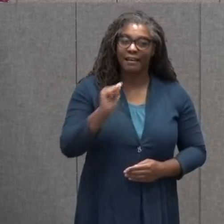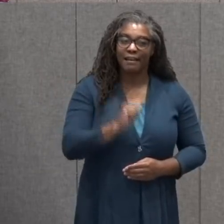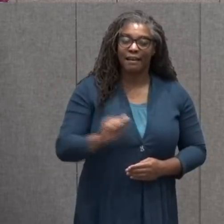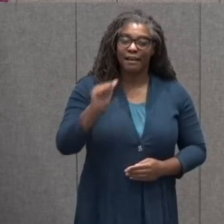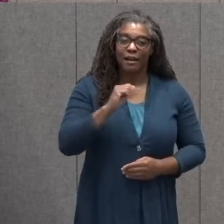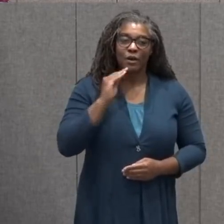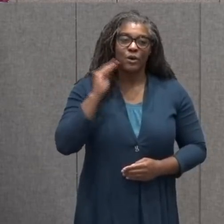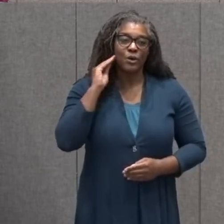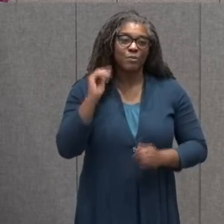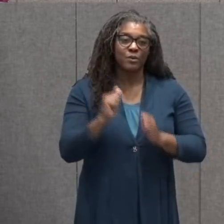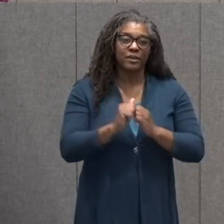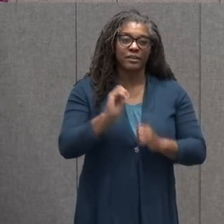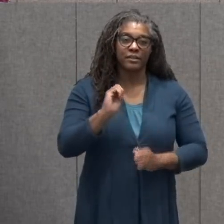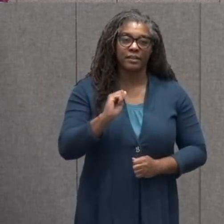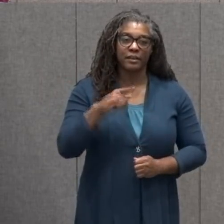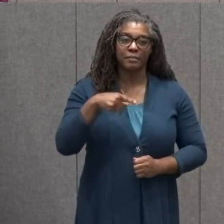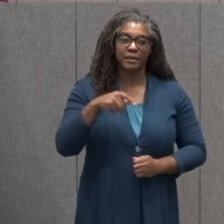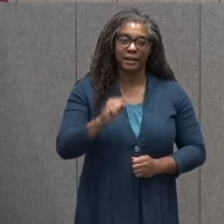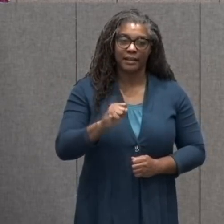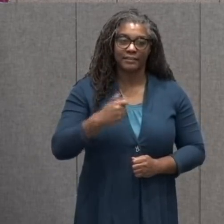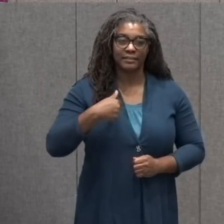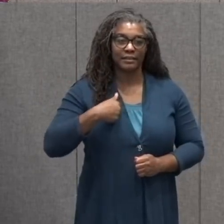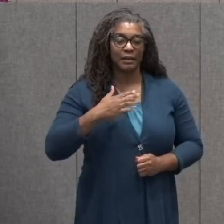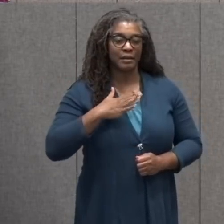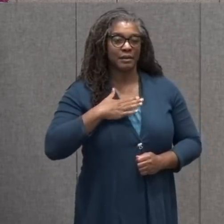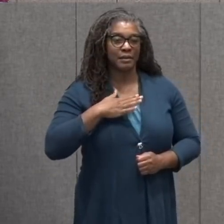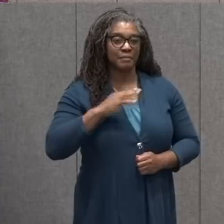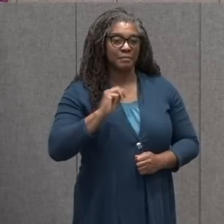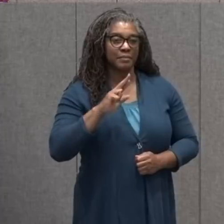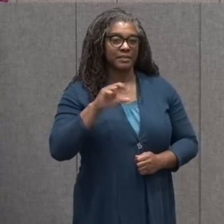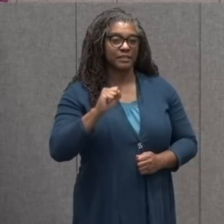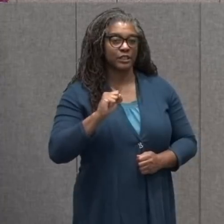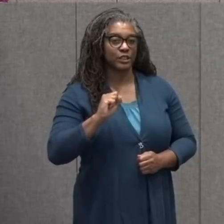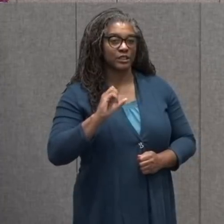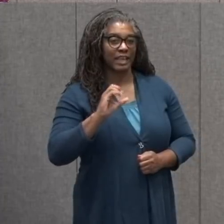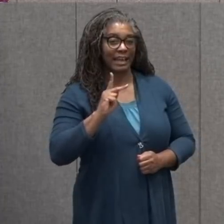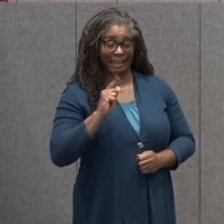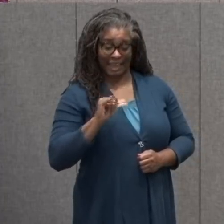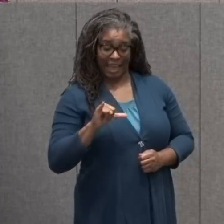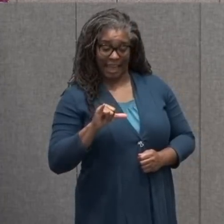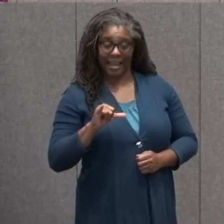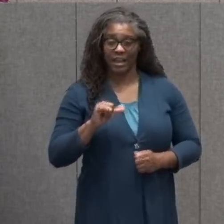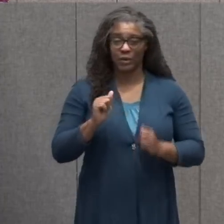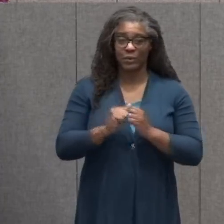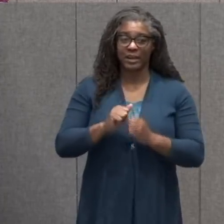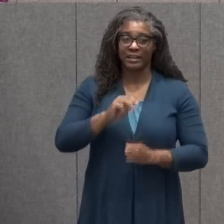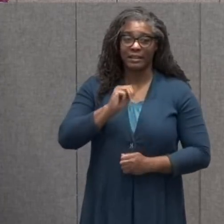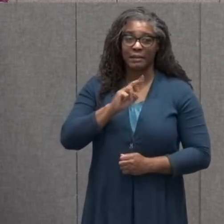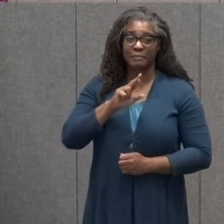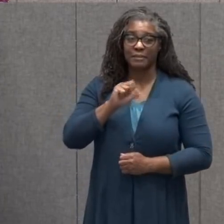I'm Mrs. Kay, and today I'm here with Mrs. Craft, and we're gonna be playing some games together.